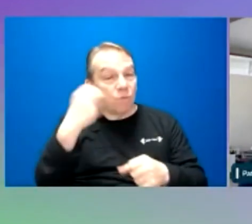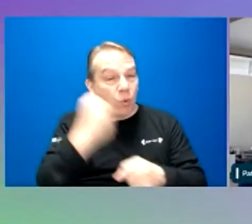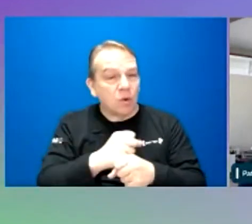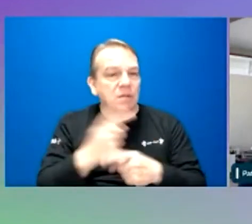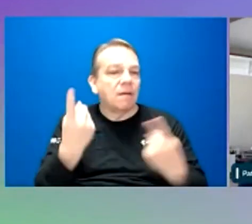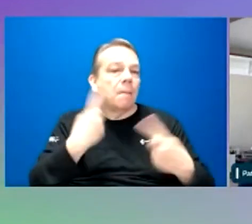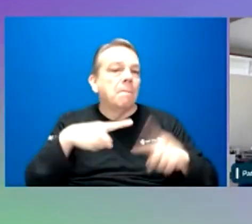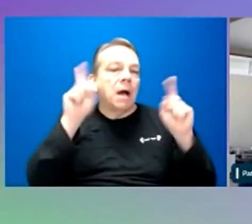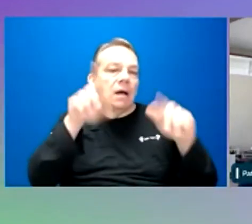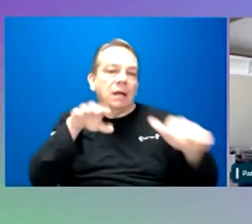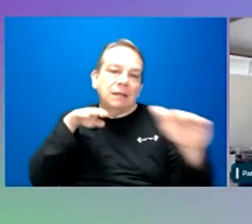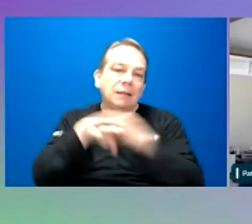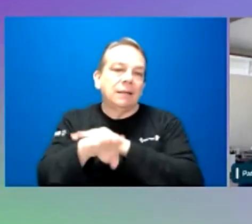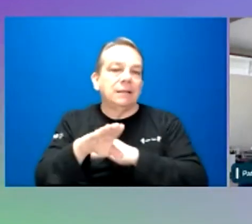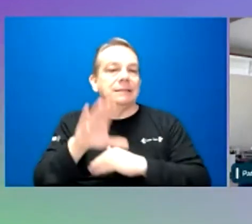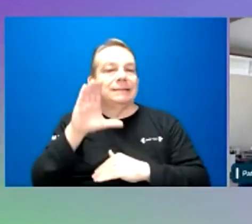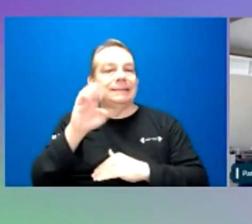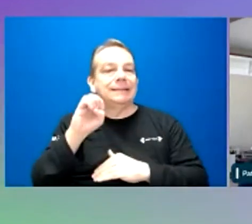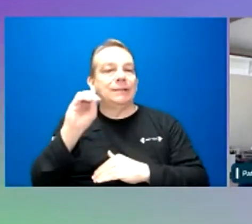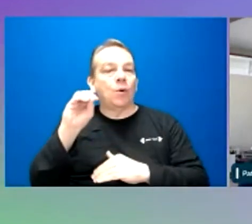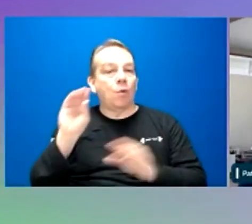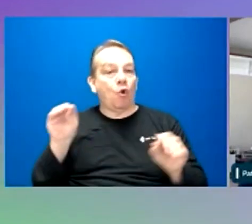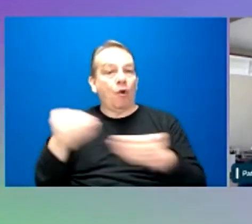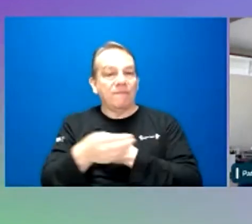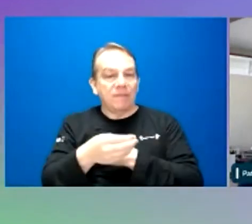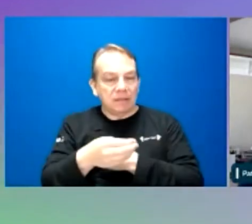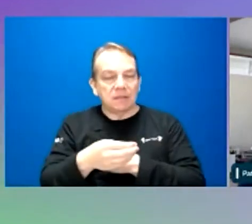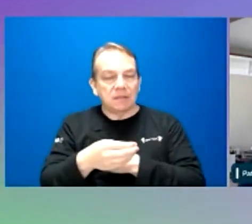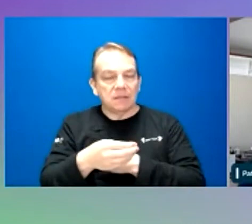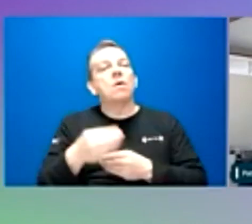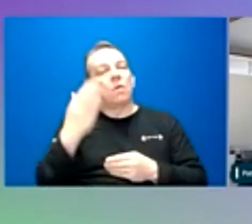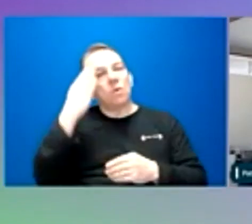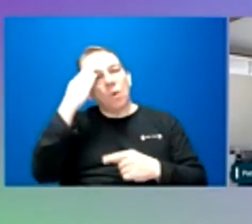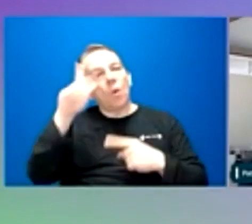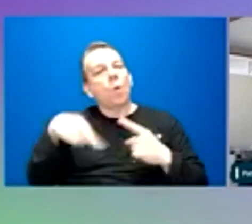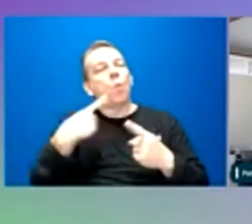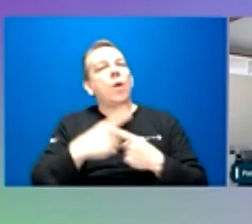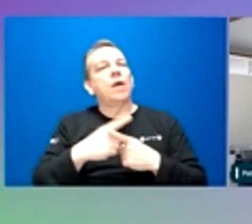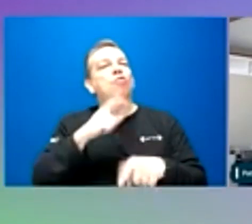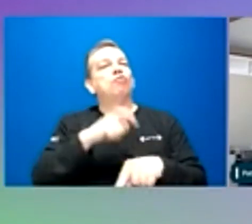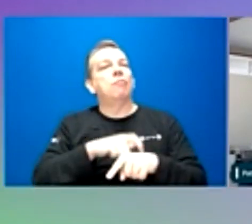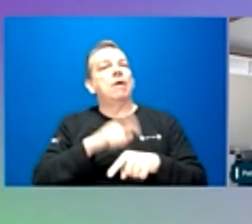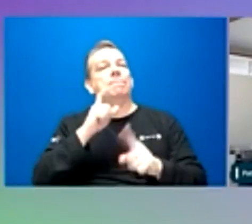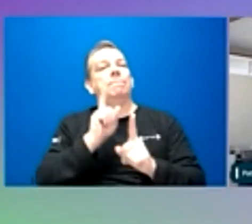know when to step away. So you have to know when to step away.